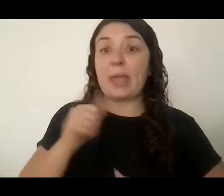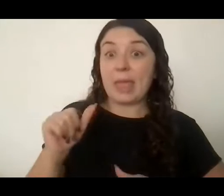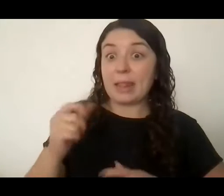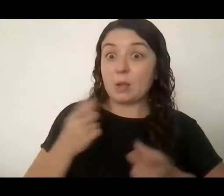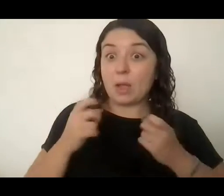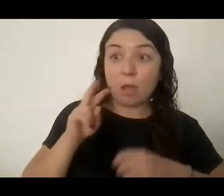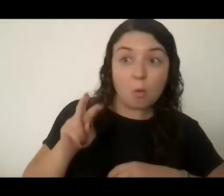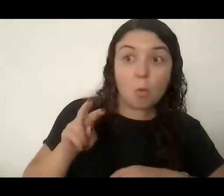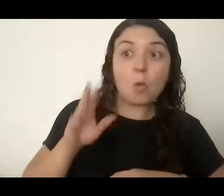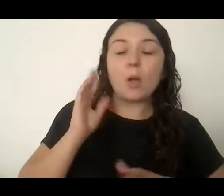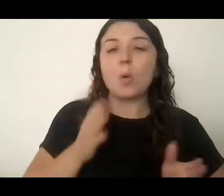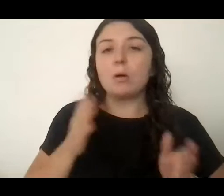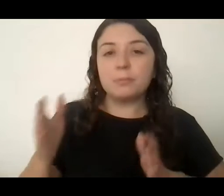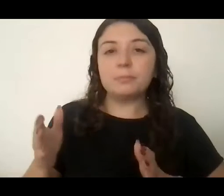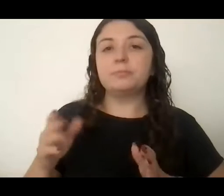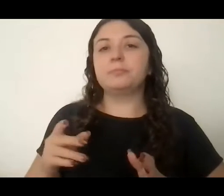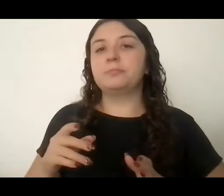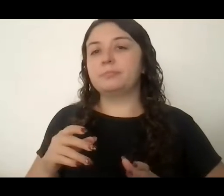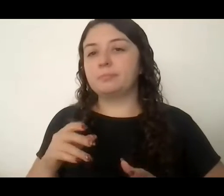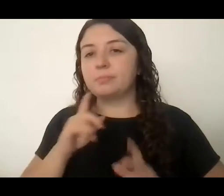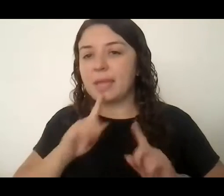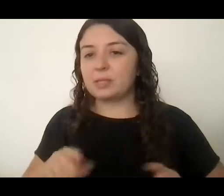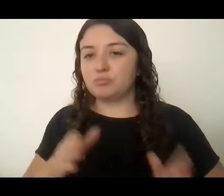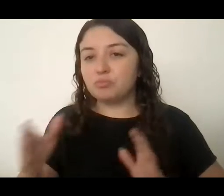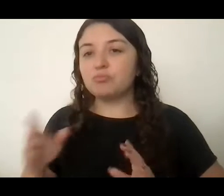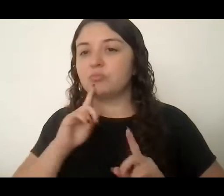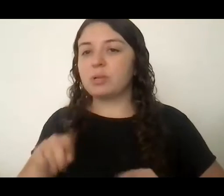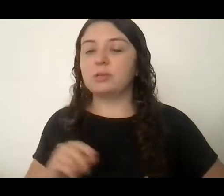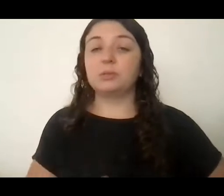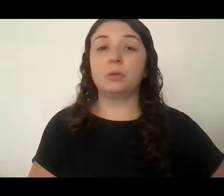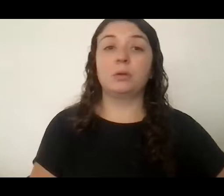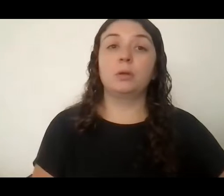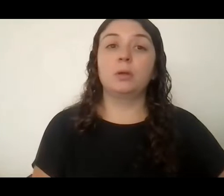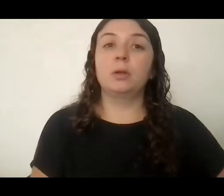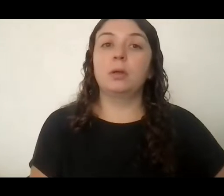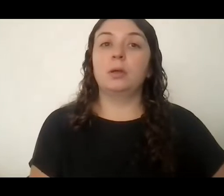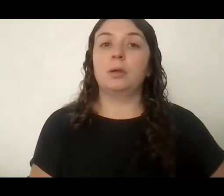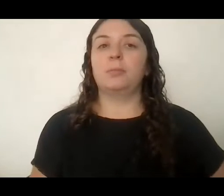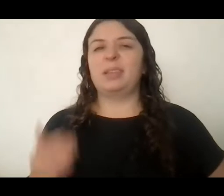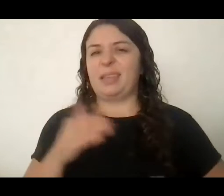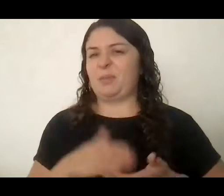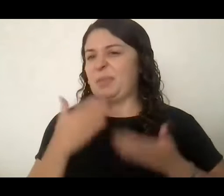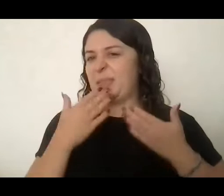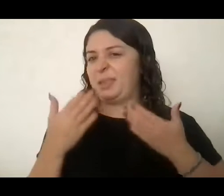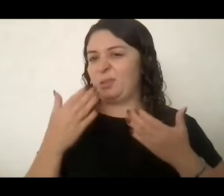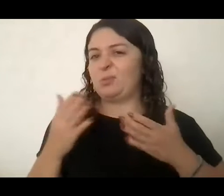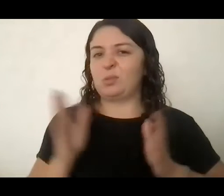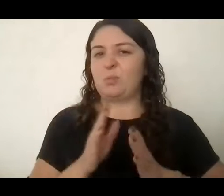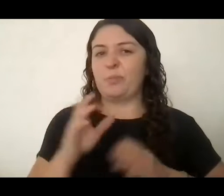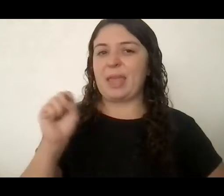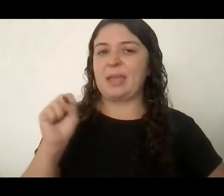of key points. Lastly, we want to thank the U.S. Small Business Administration and the